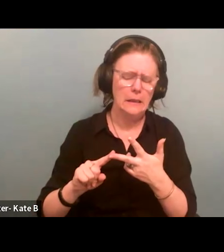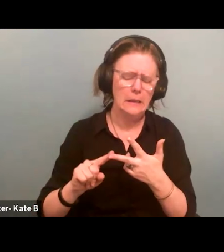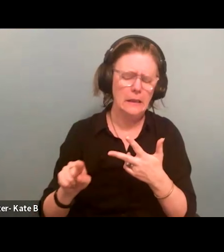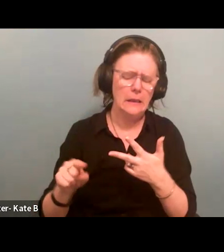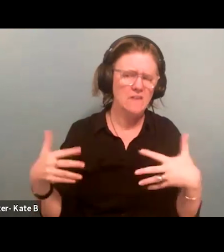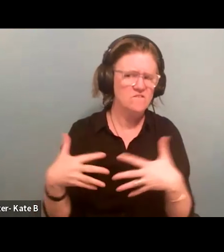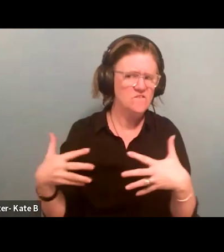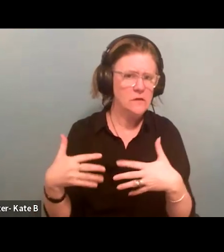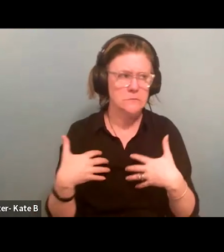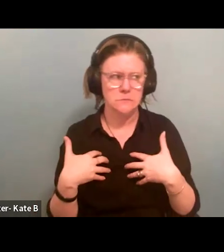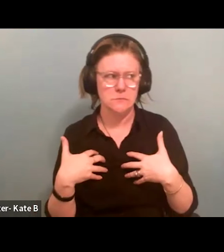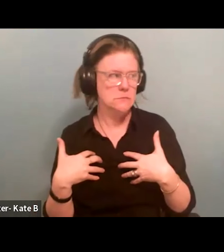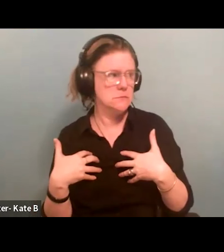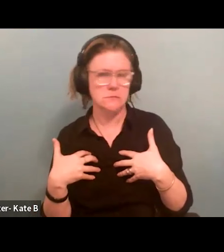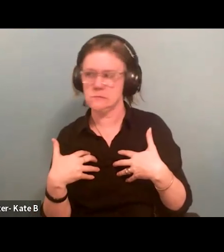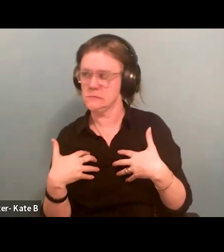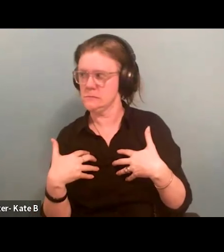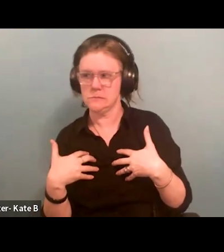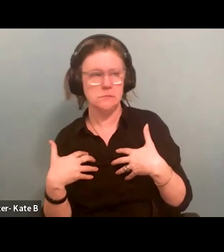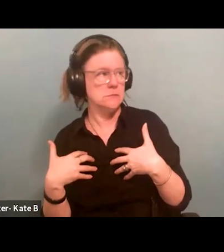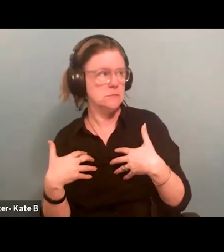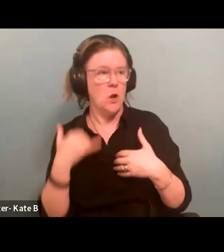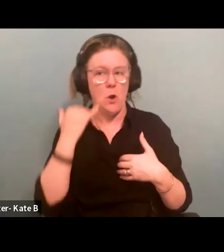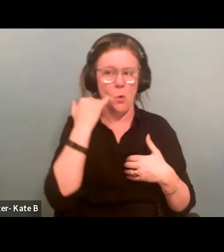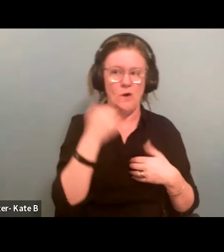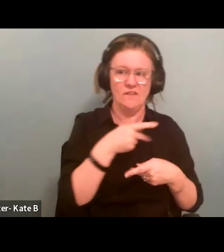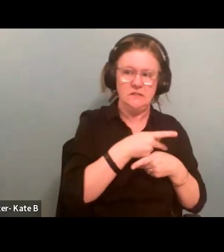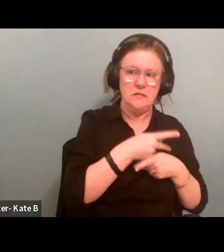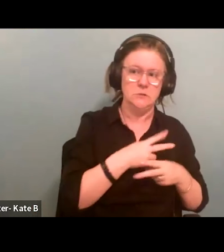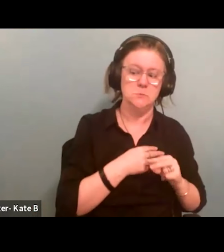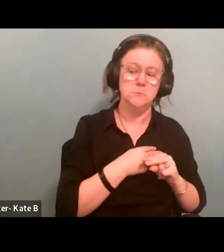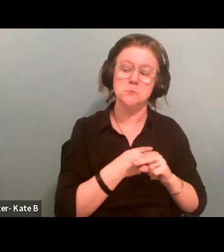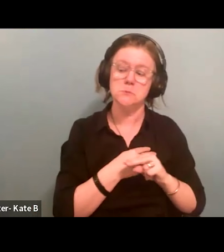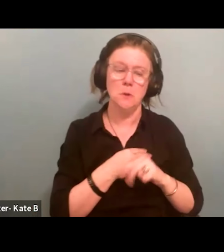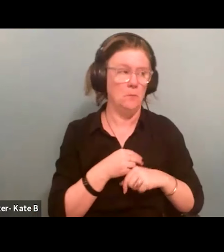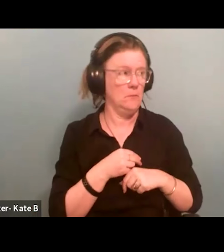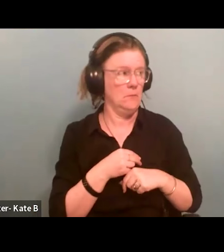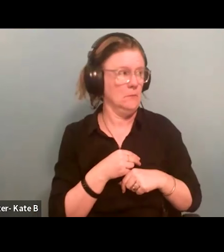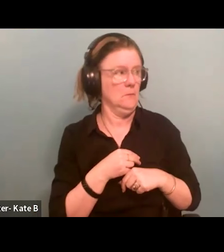and paranoia, especially around an individual, you almost can sense it sometimes.